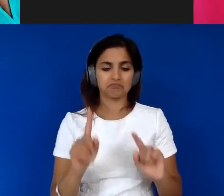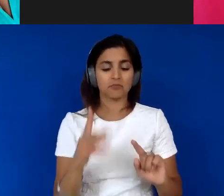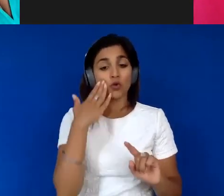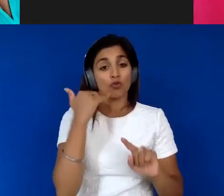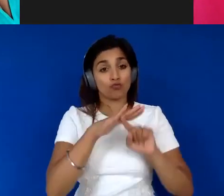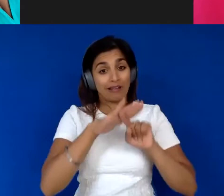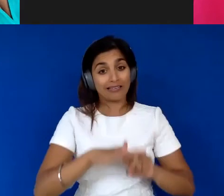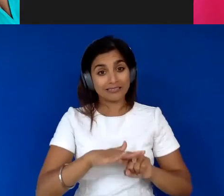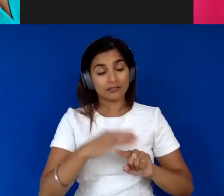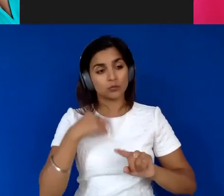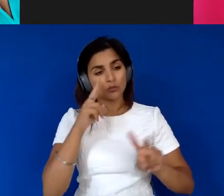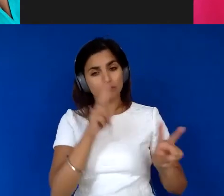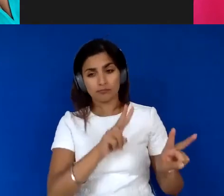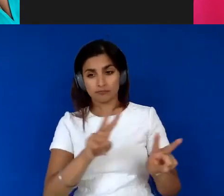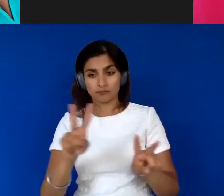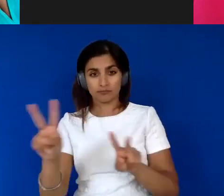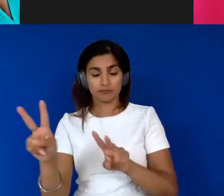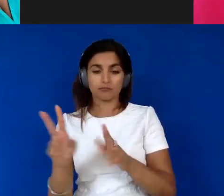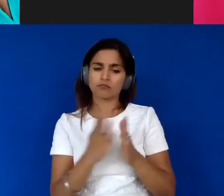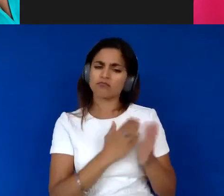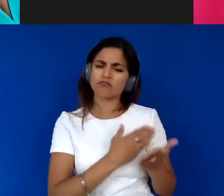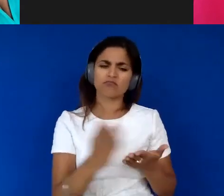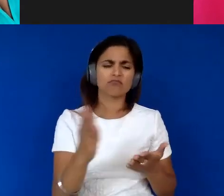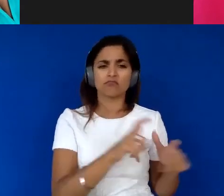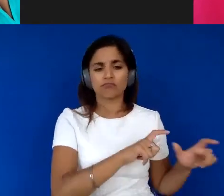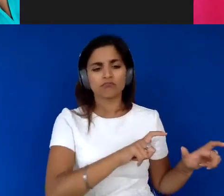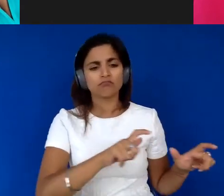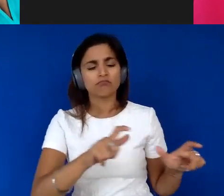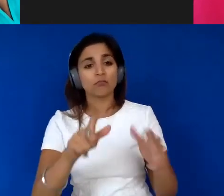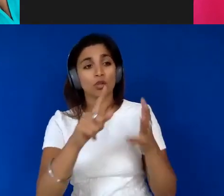constantly and consistently being displayed in the US was very much born